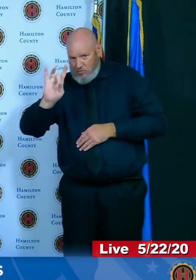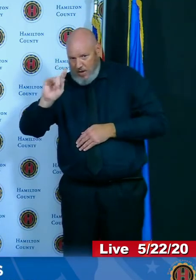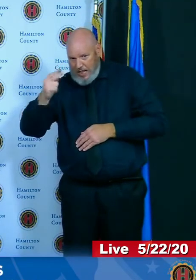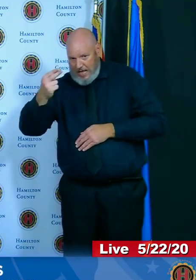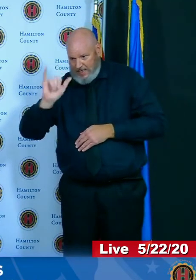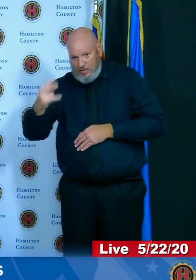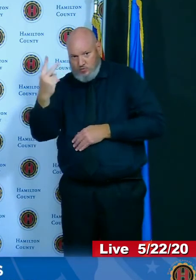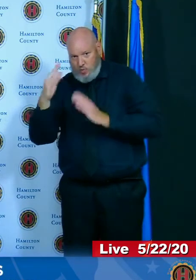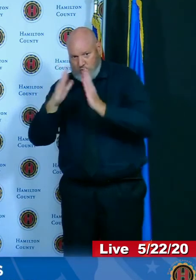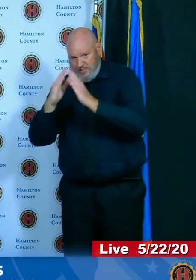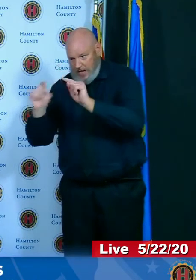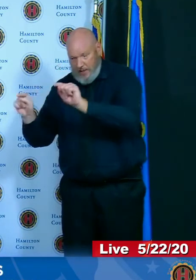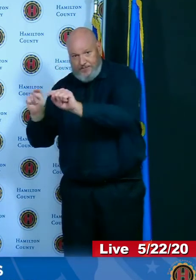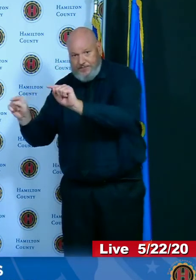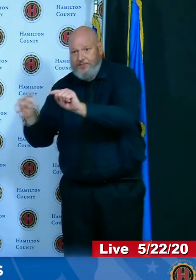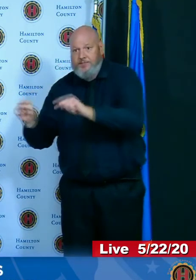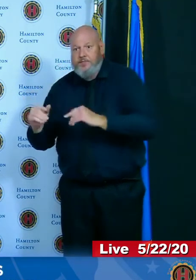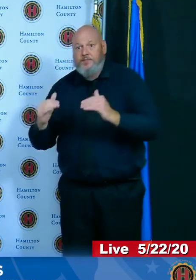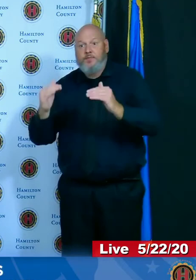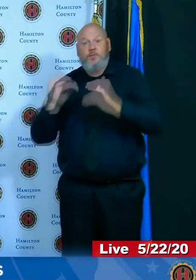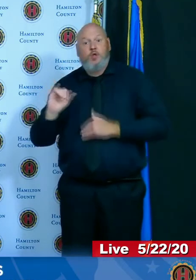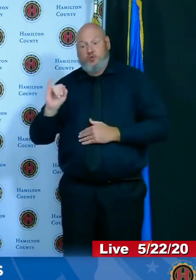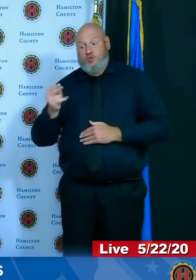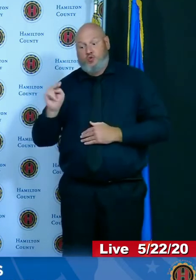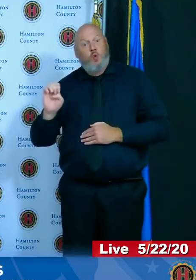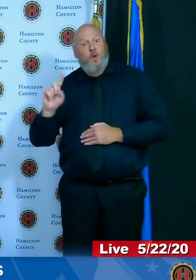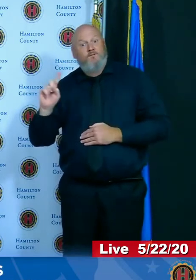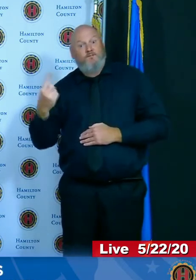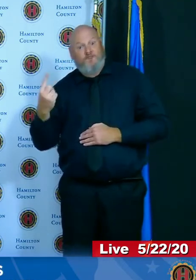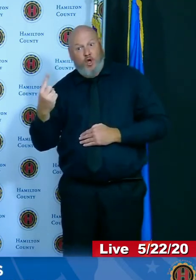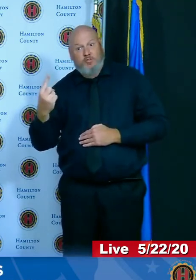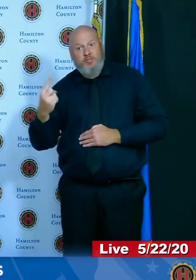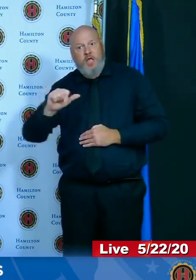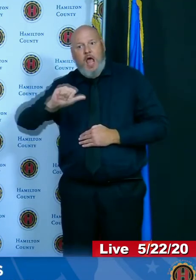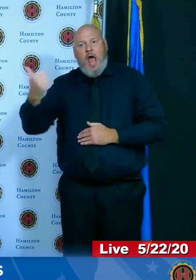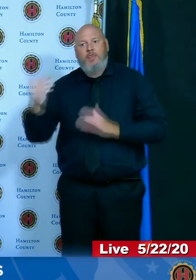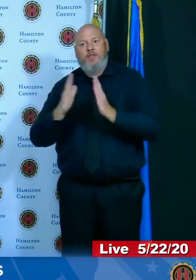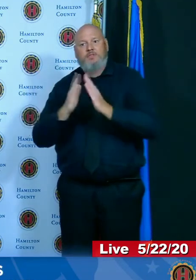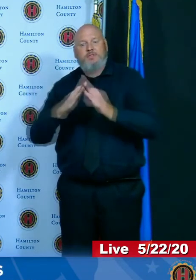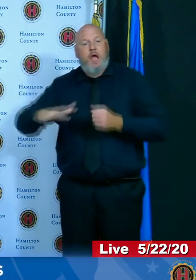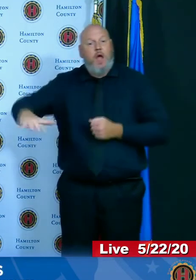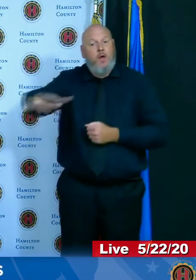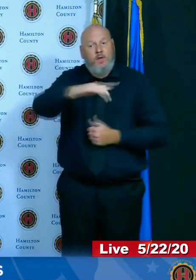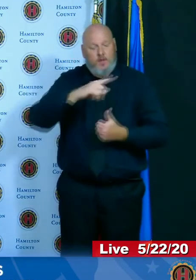central and Walnut Hills more curbside services two more